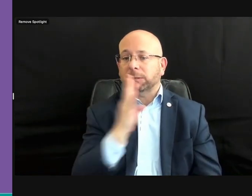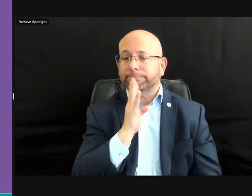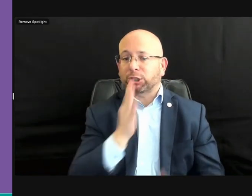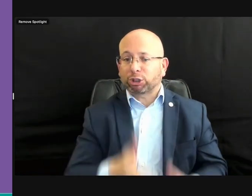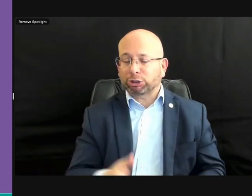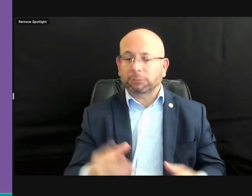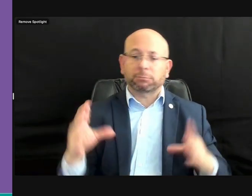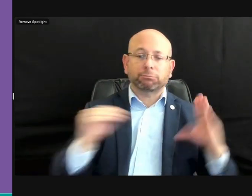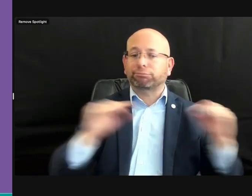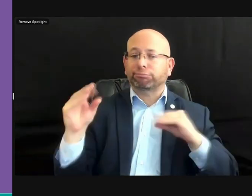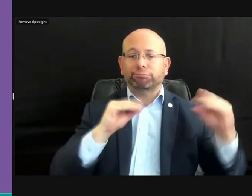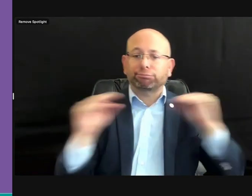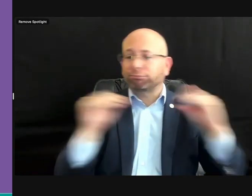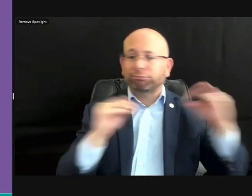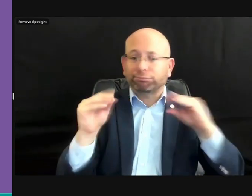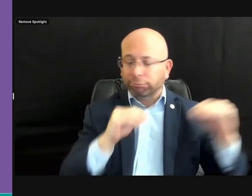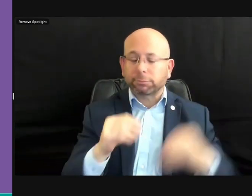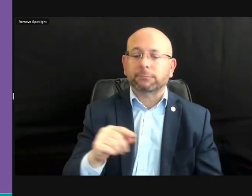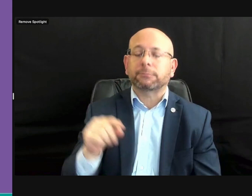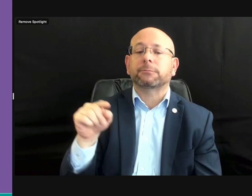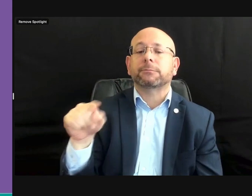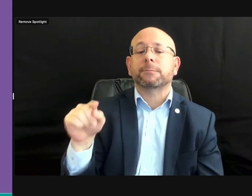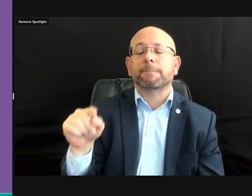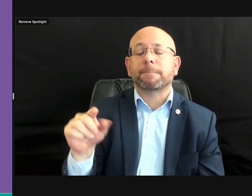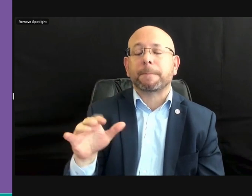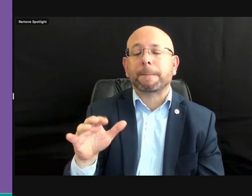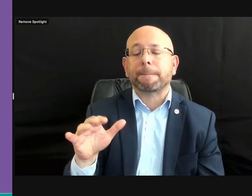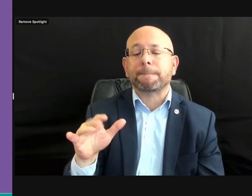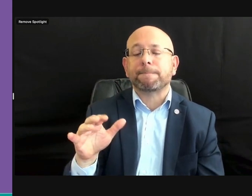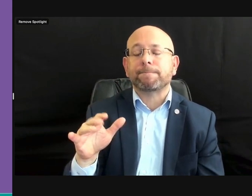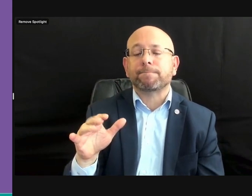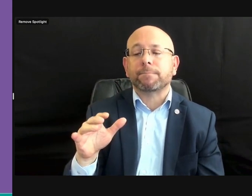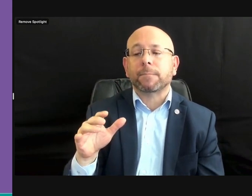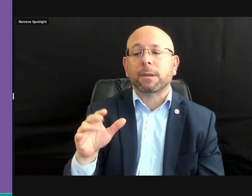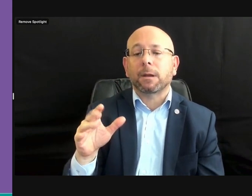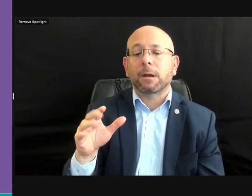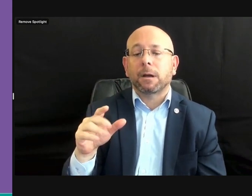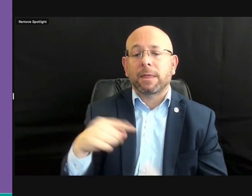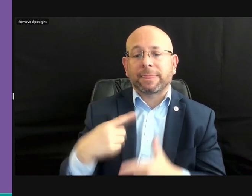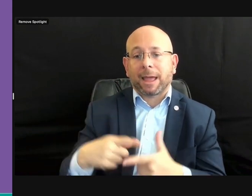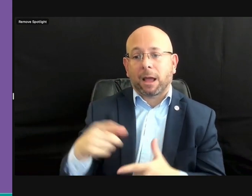Let's say there are multiple speakers talking simultaneously, overlapping each other.